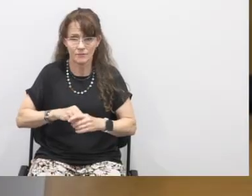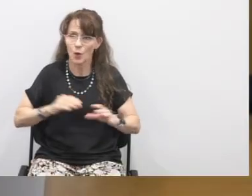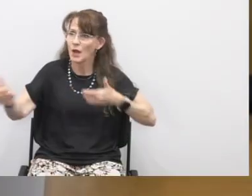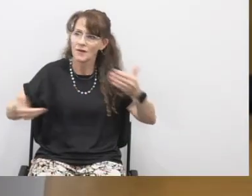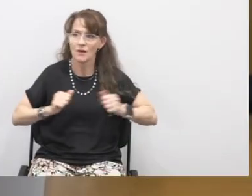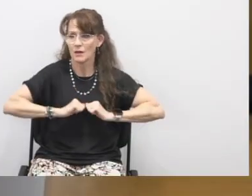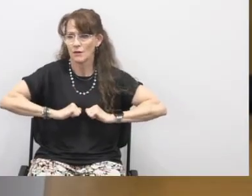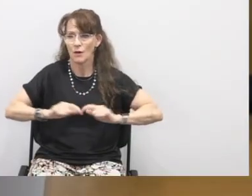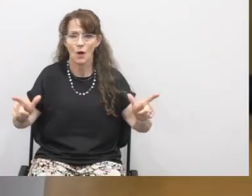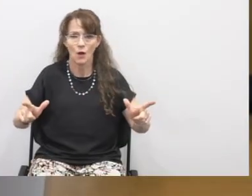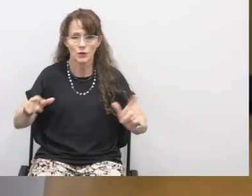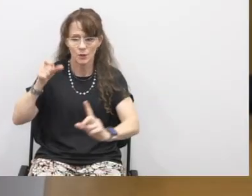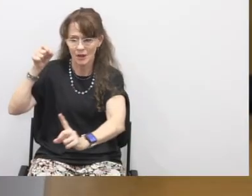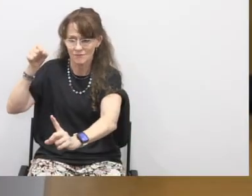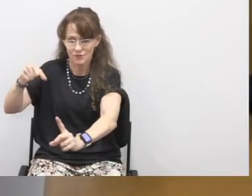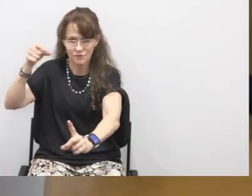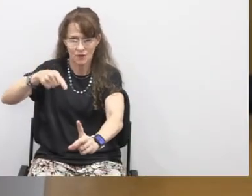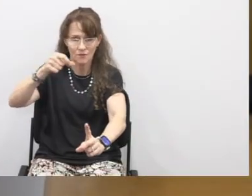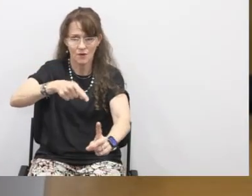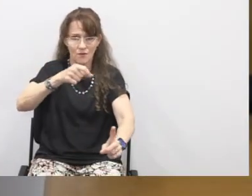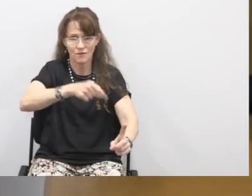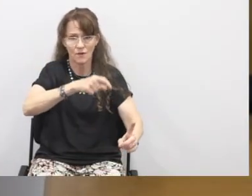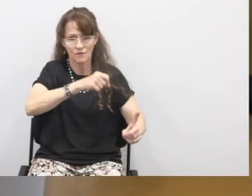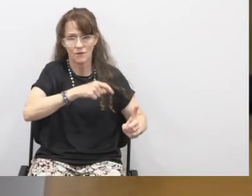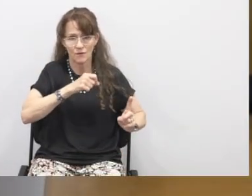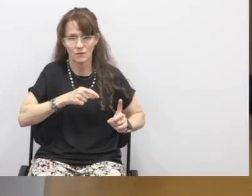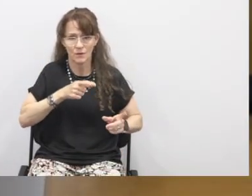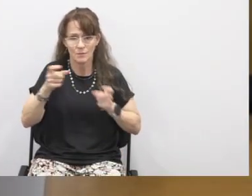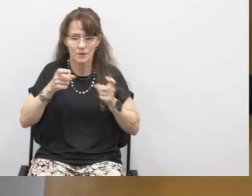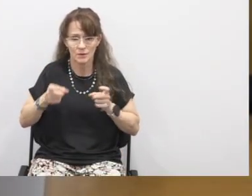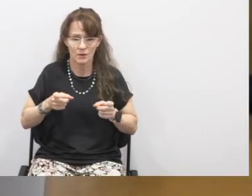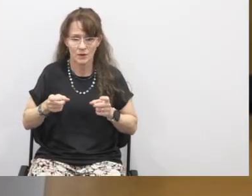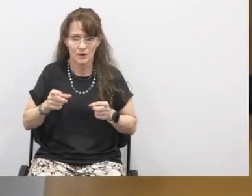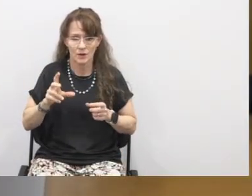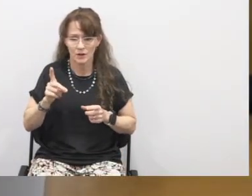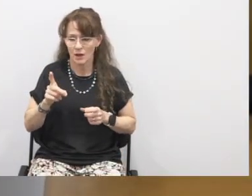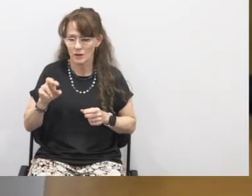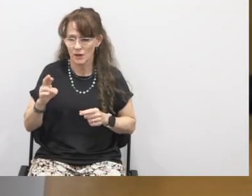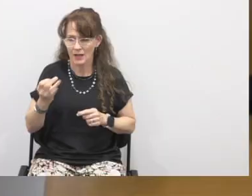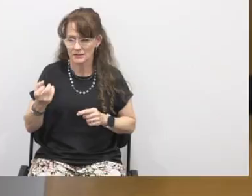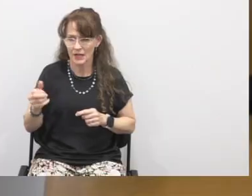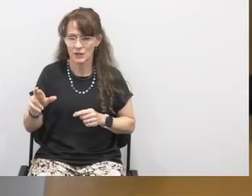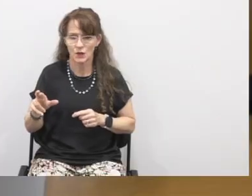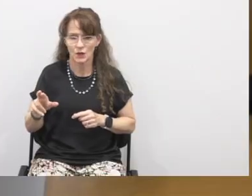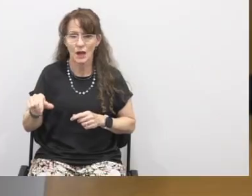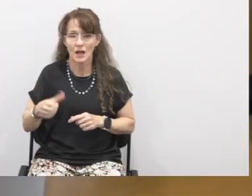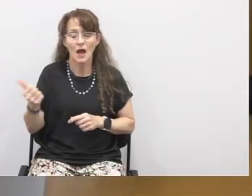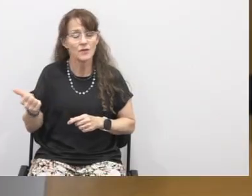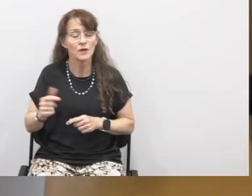you had intentional co-design with your administrator, Dr. Alexander and others. And so that was really, really special